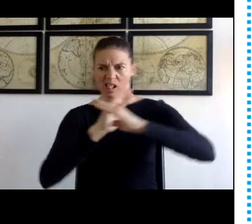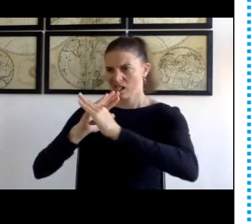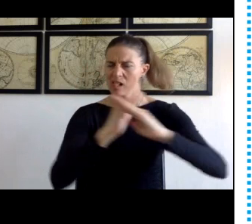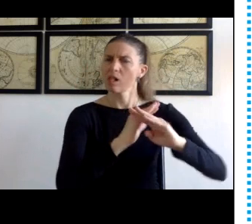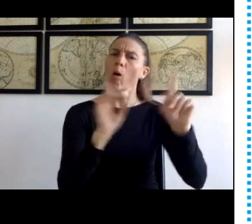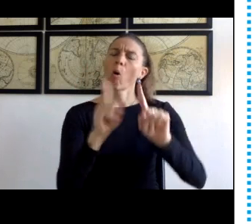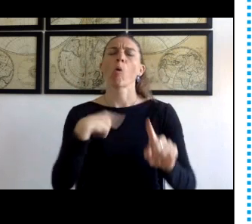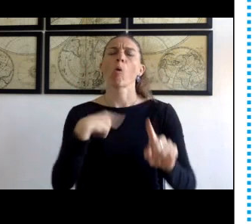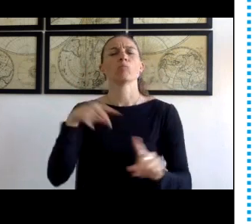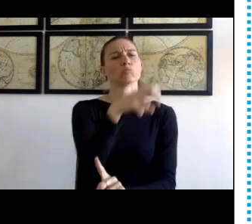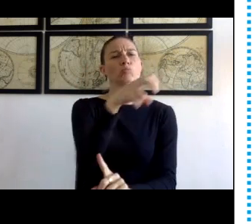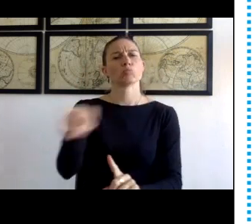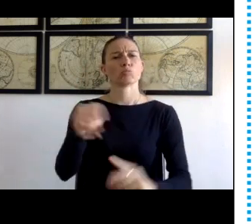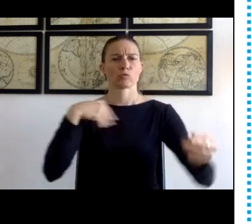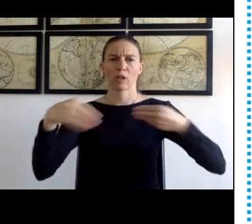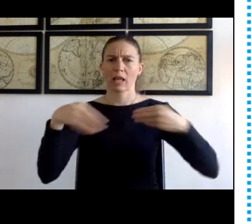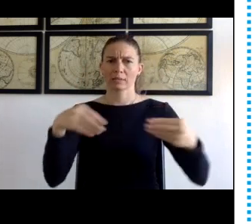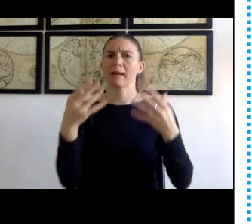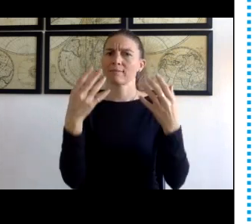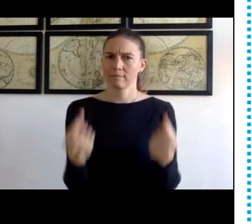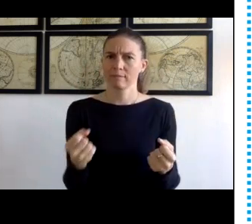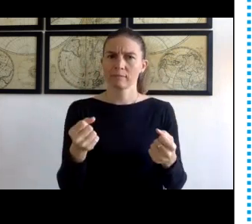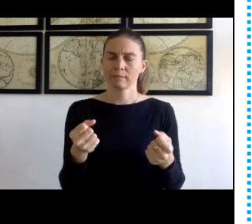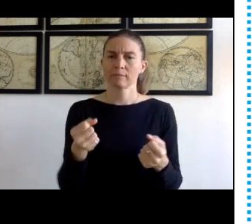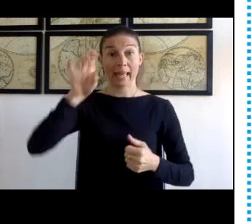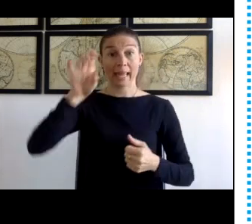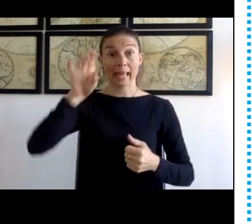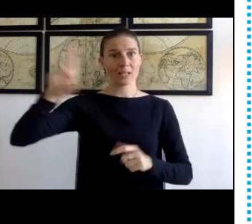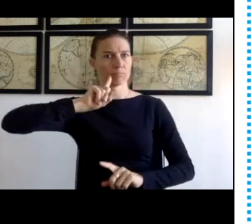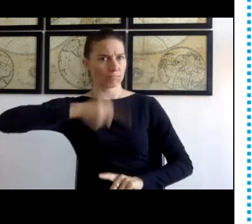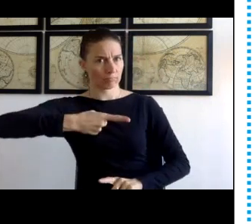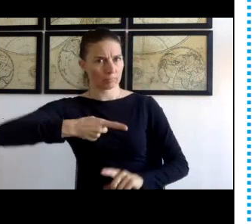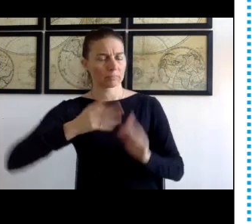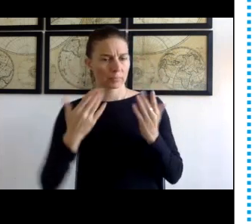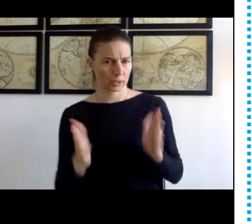The Code also includes affordability measures